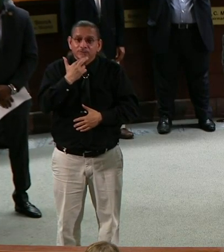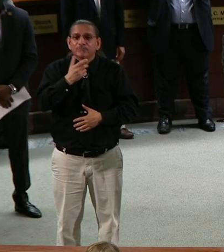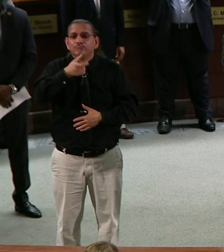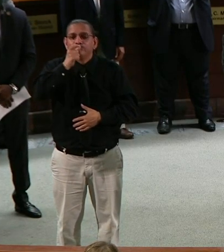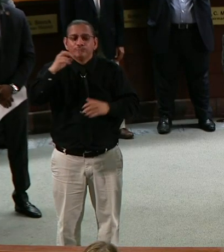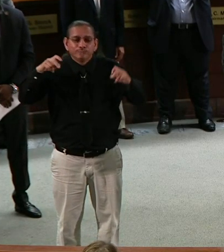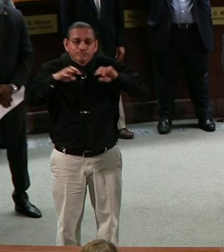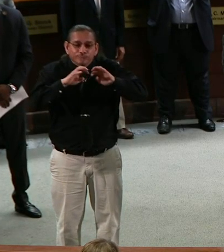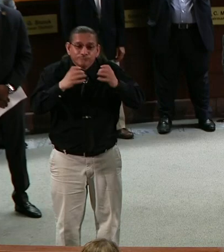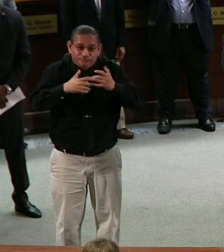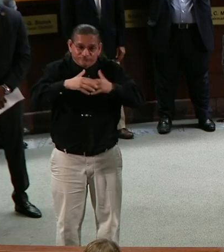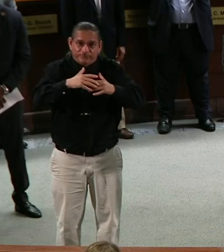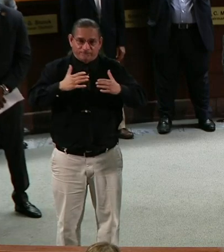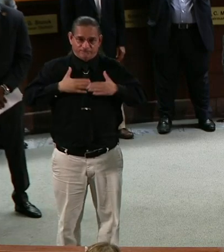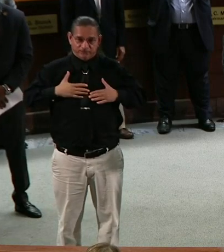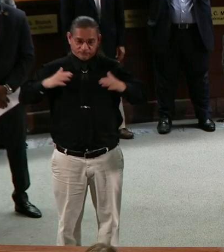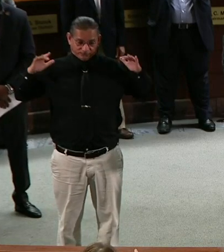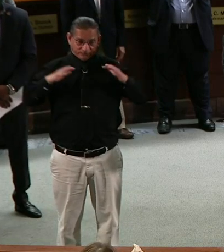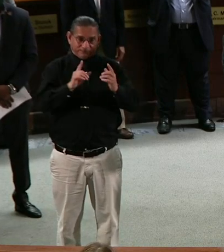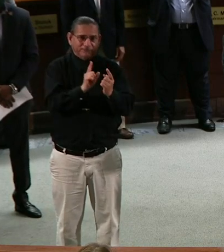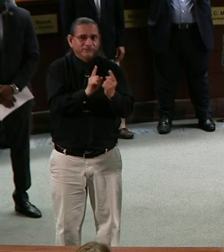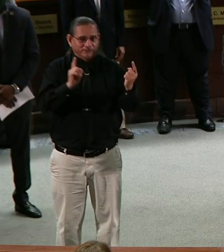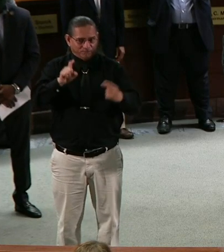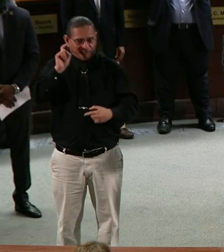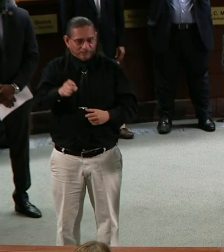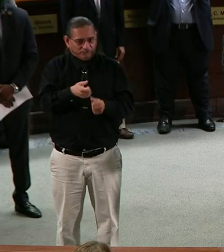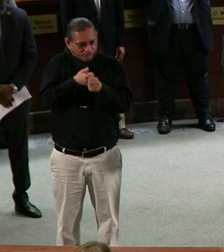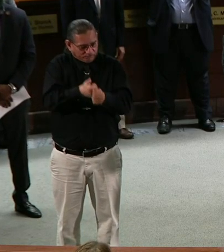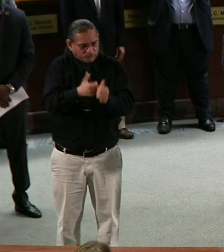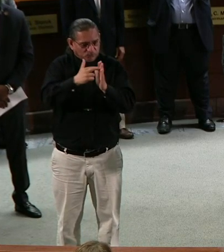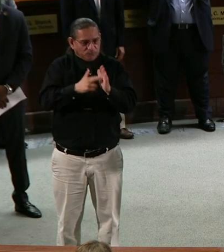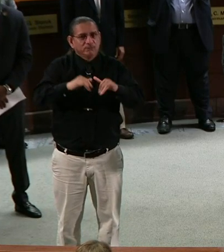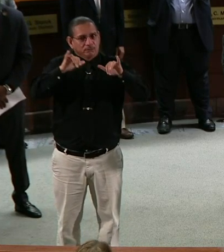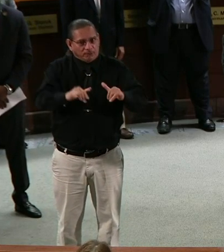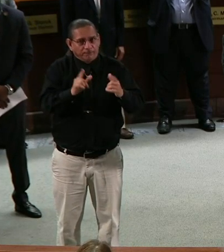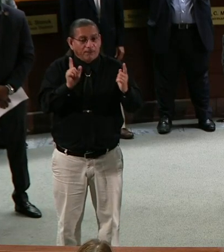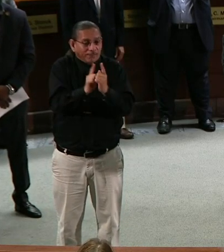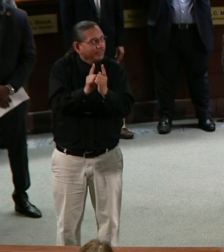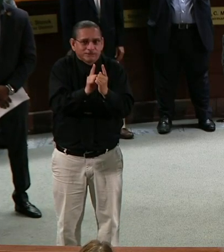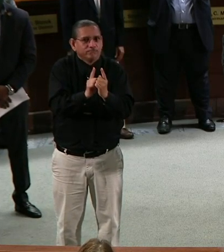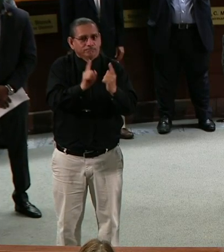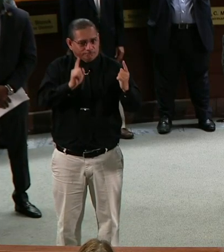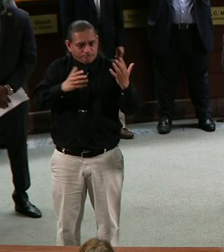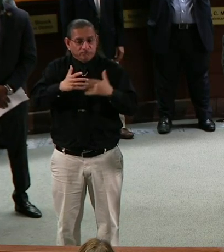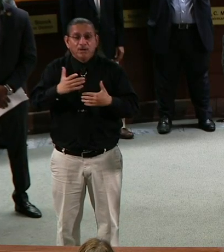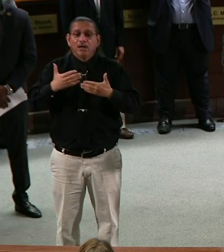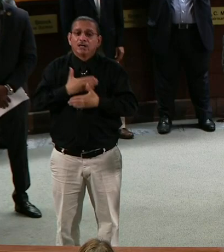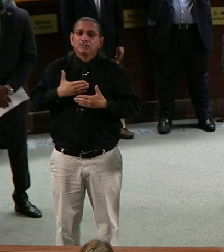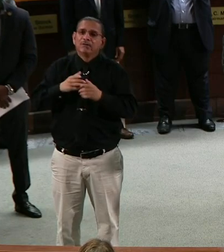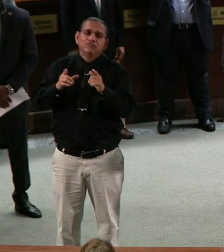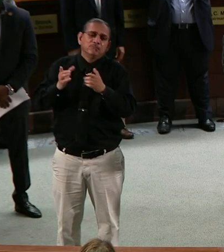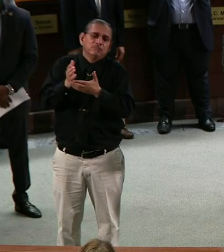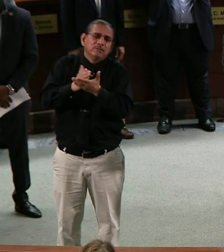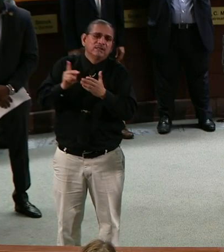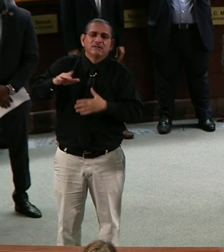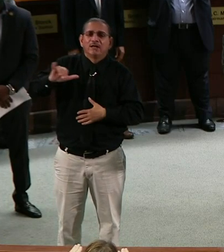BEVERAGE SERVICES BUT PHYSICAL DISTANCING IS STILL REQUIRED.